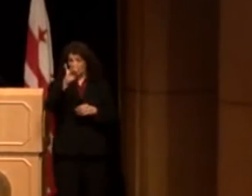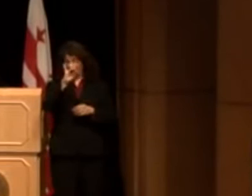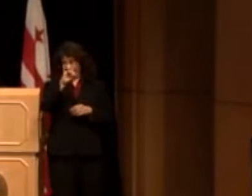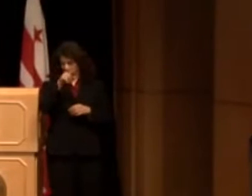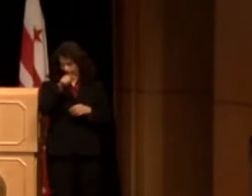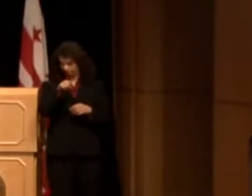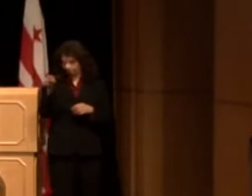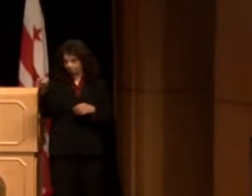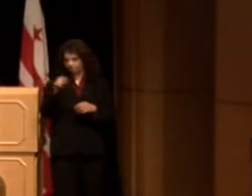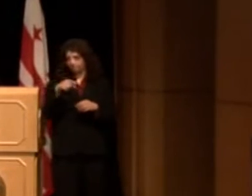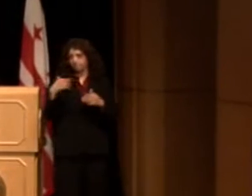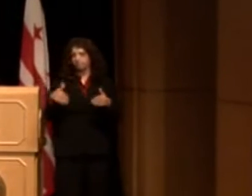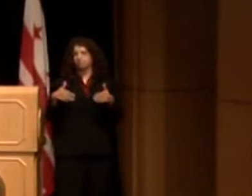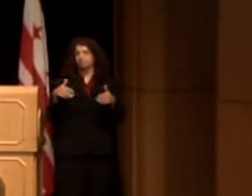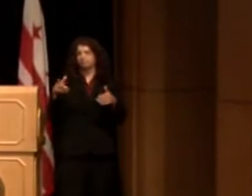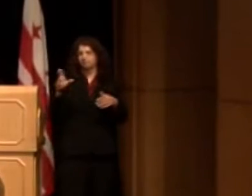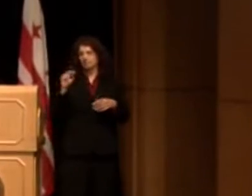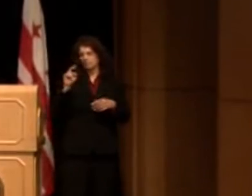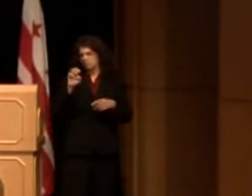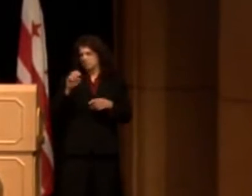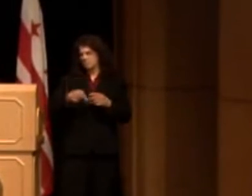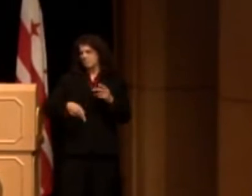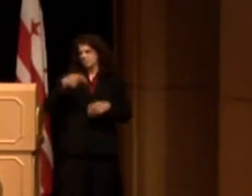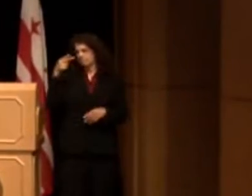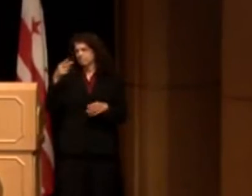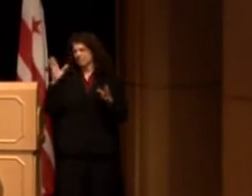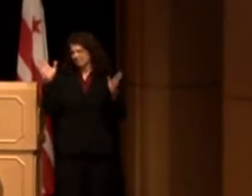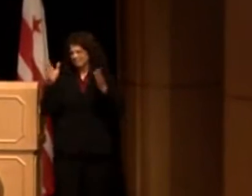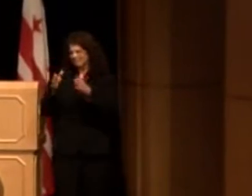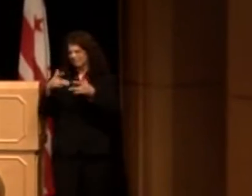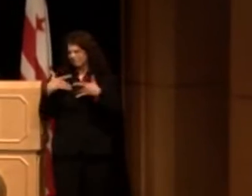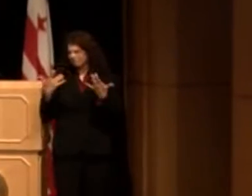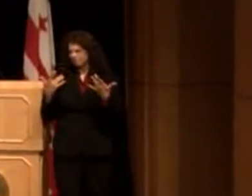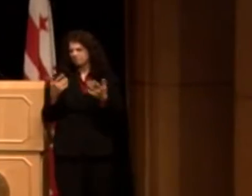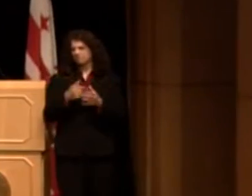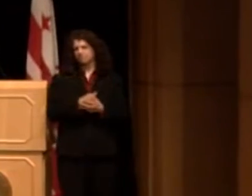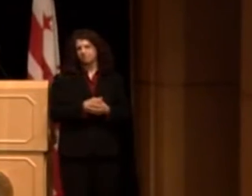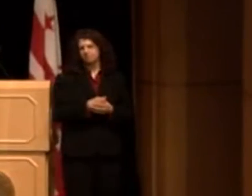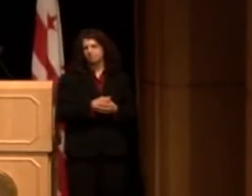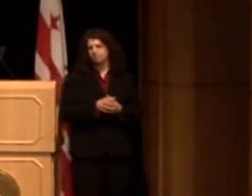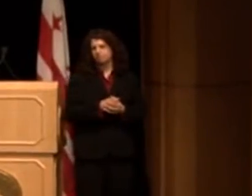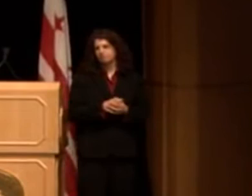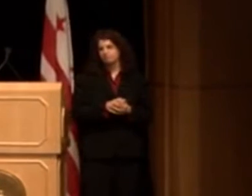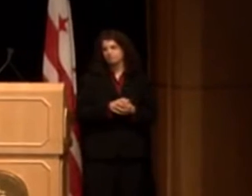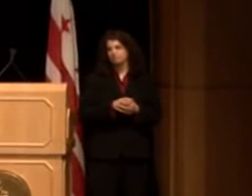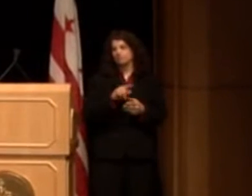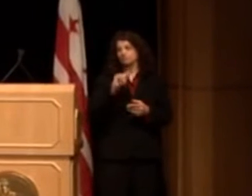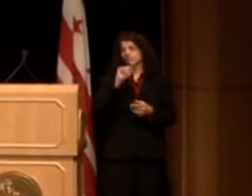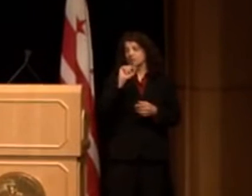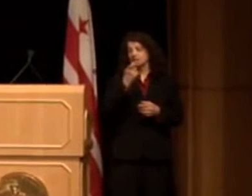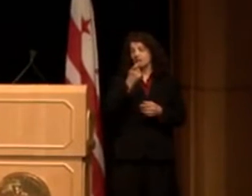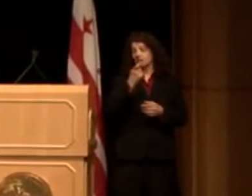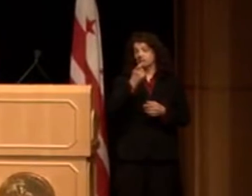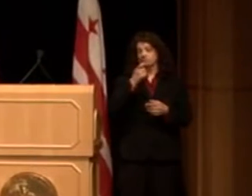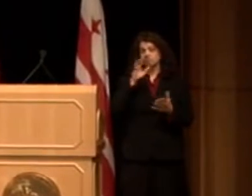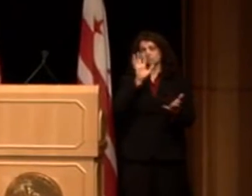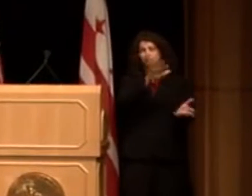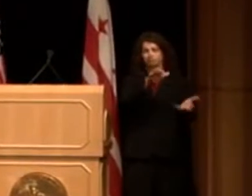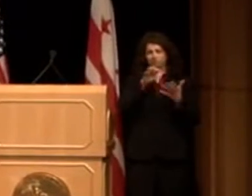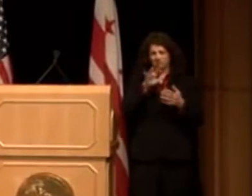ABOVE $7 BILLION IN TAX REVENUE FOR THE FIRST TIME. BUT I THINK IF YOU LOOK FROM 2013 TO 2016, I THINK THAT WE'VE